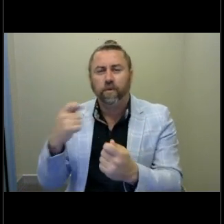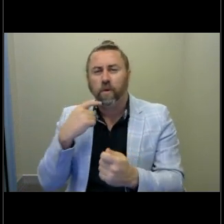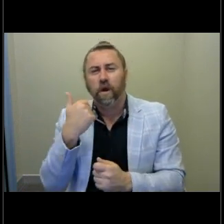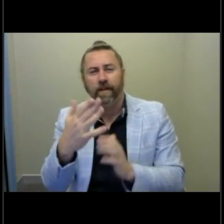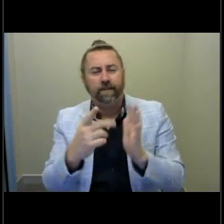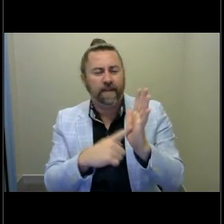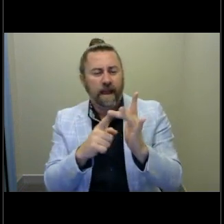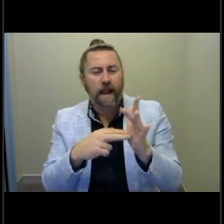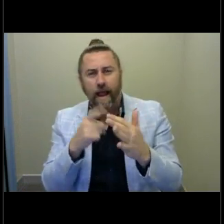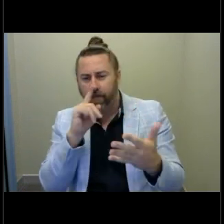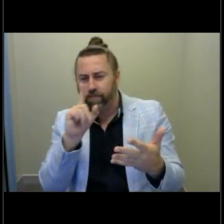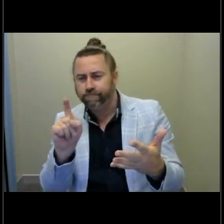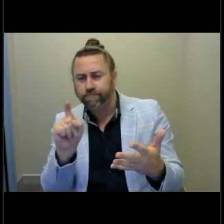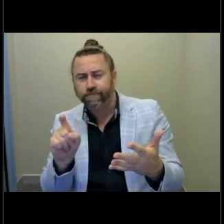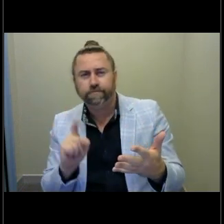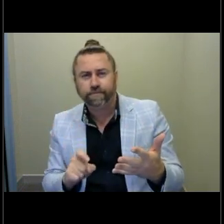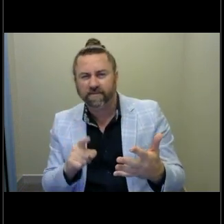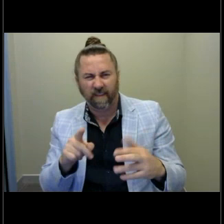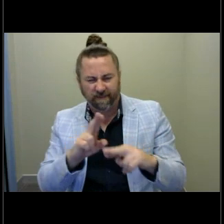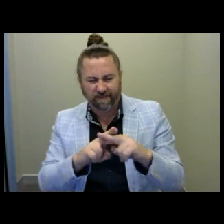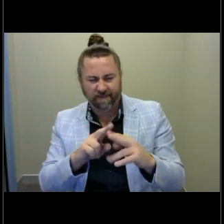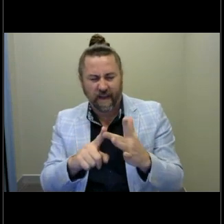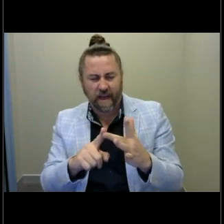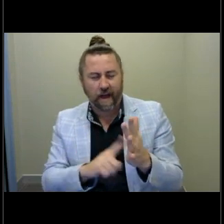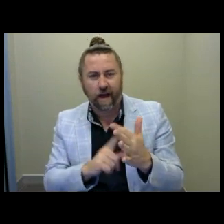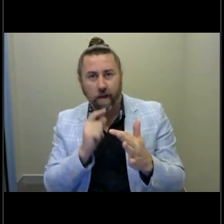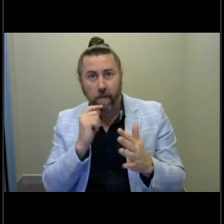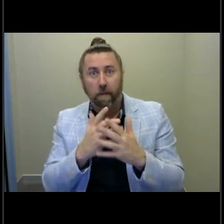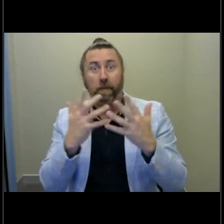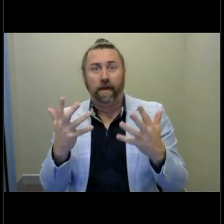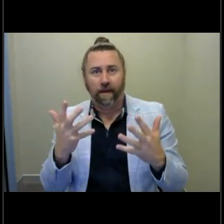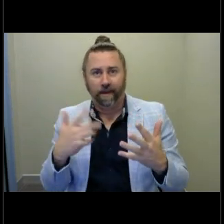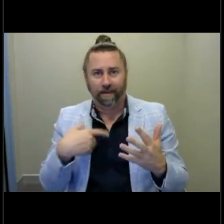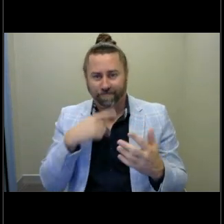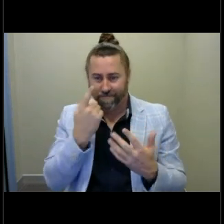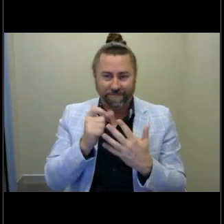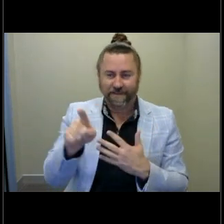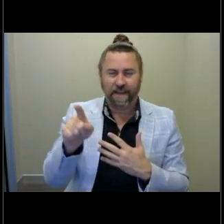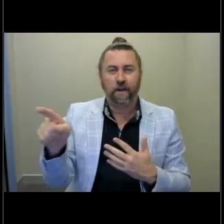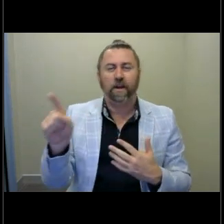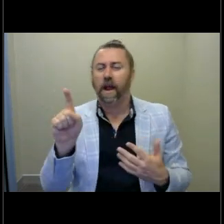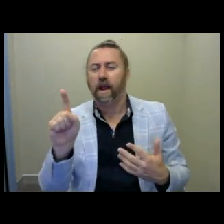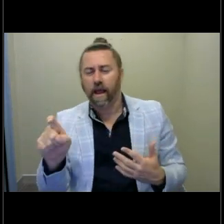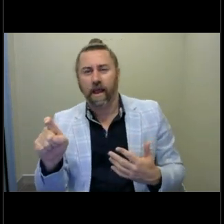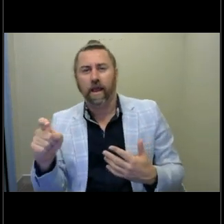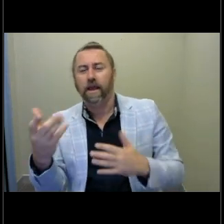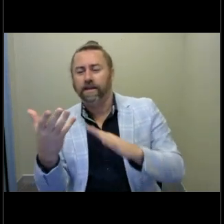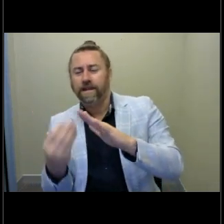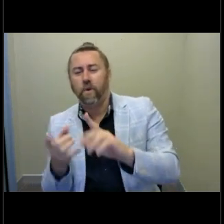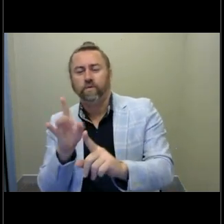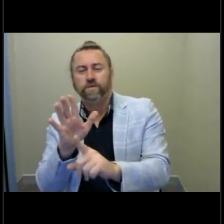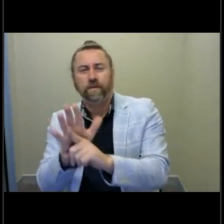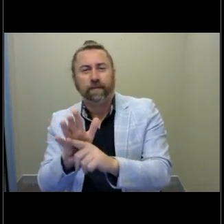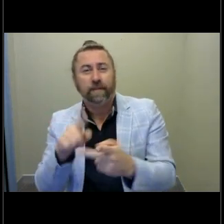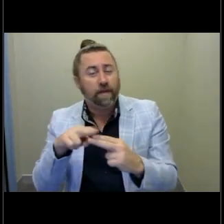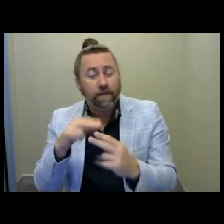Some of the files are quite large so if you can download it, please do. If you can't, don't worry, we will send the links around to you.